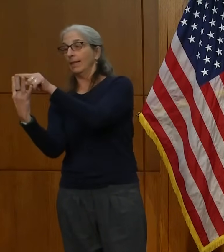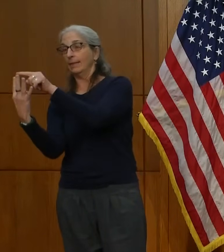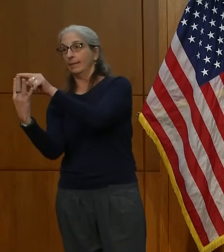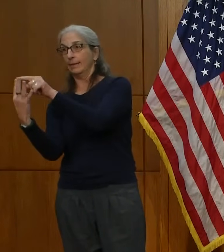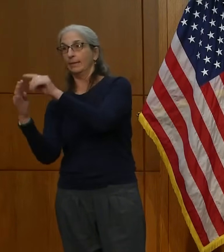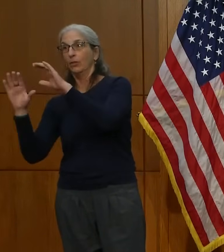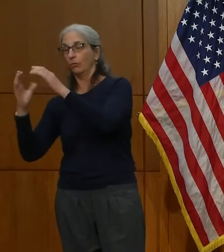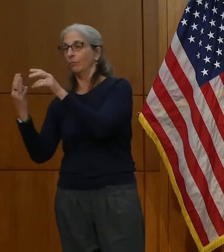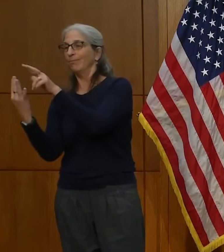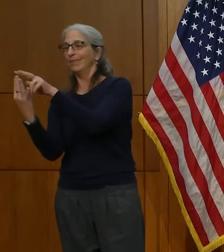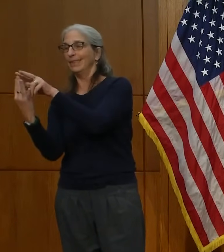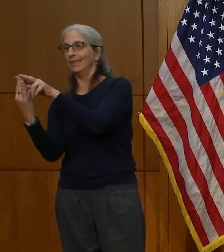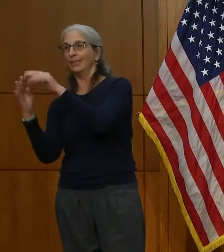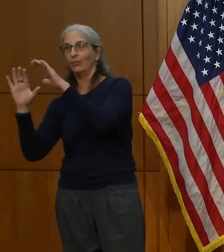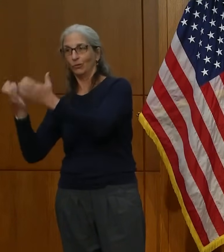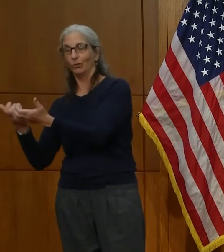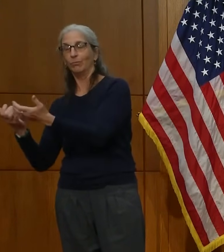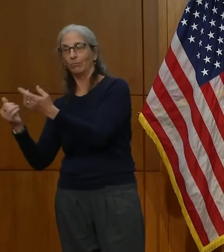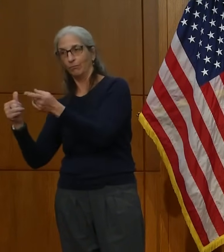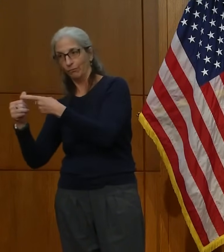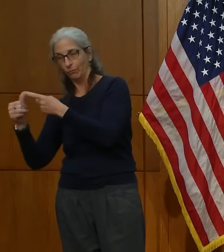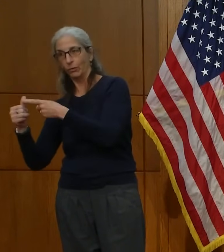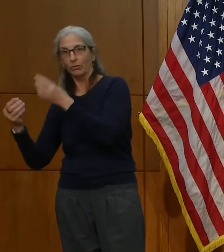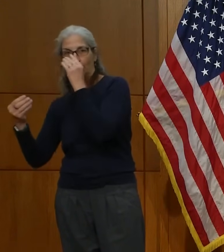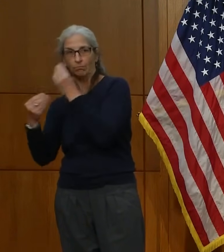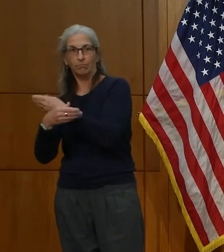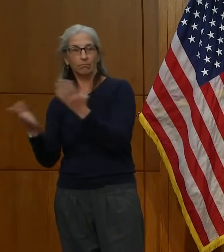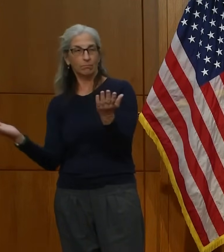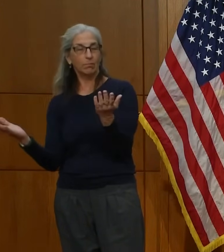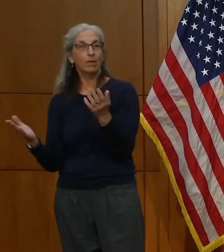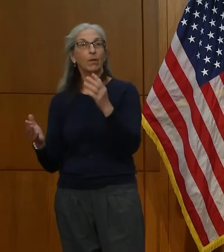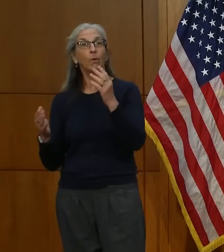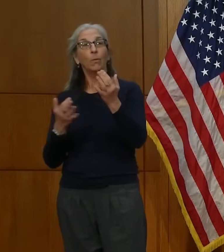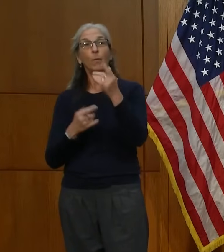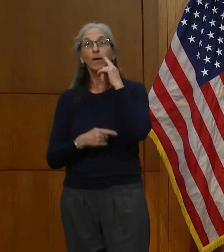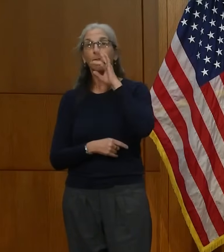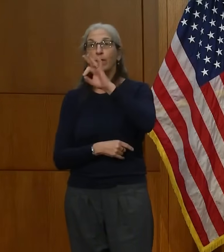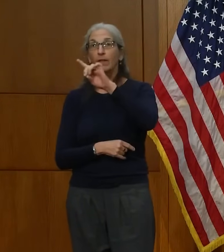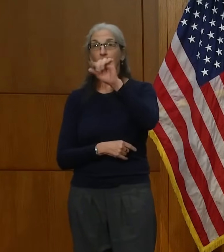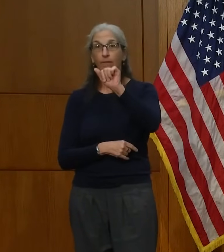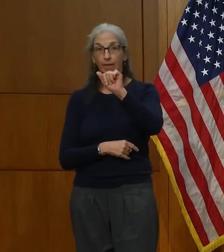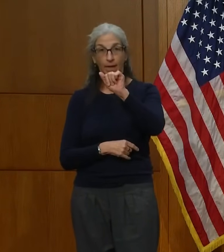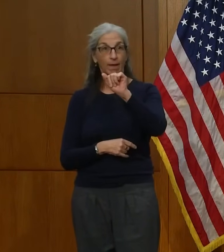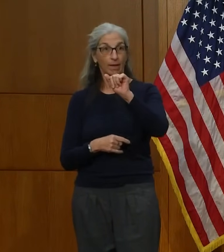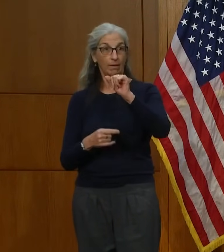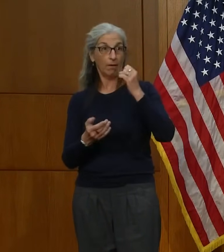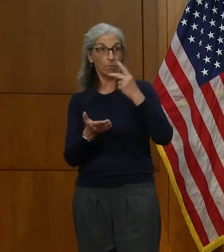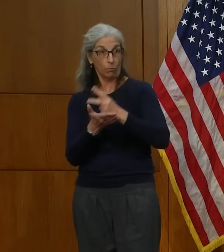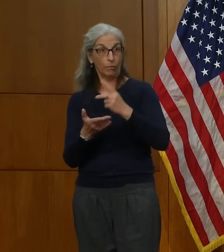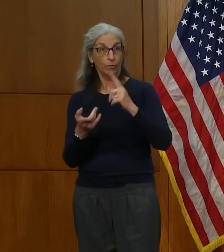UP ONLY RELEASED MORE DETAILS ABOUT THIS FIRST GROUP ONE, EH?